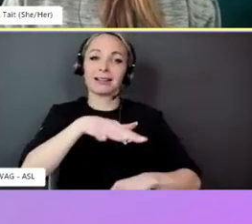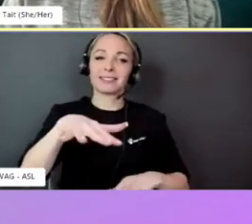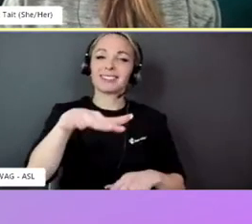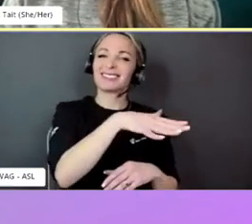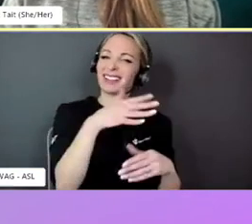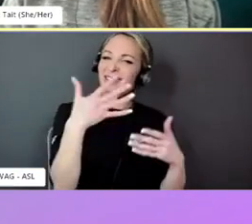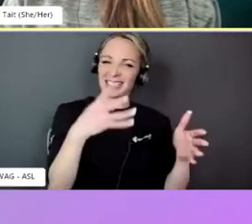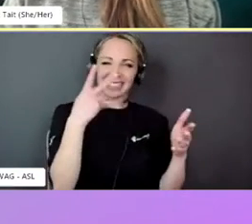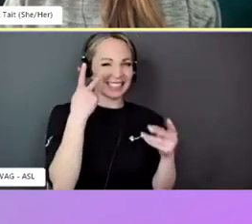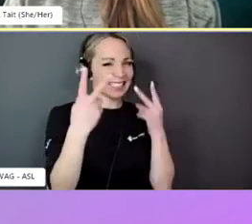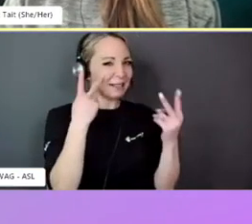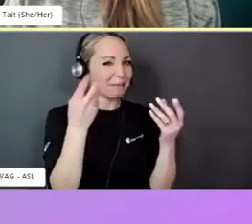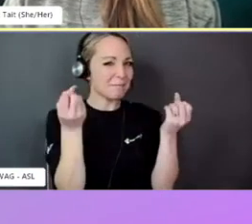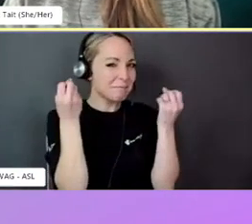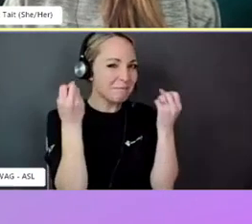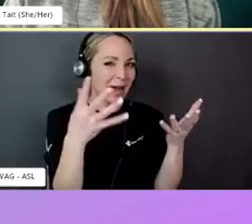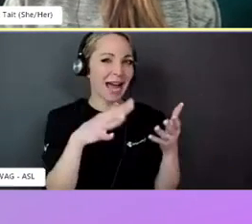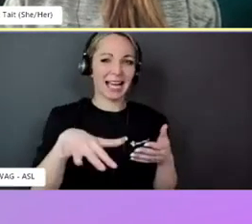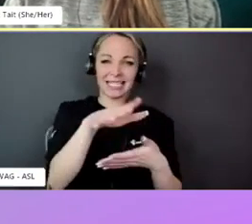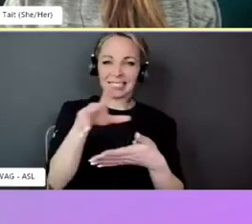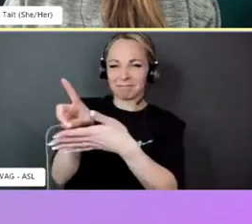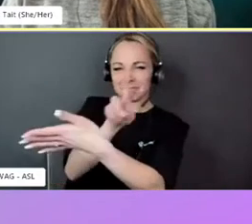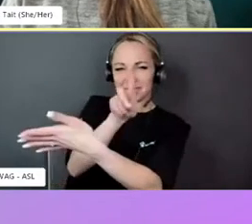most enterprises in the sector. The context, the